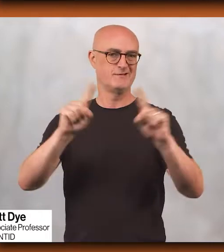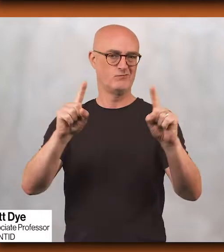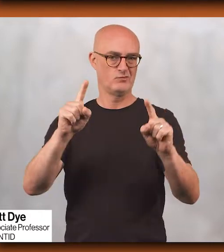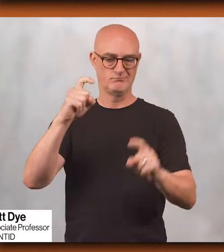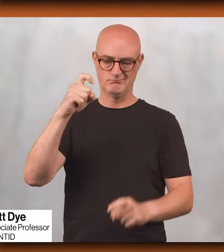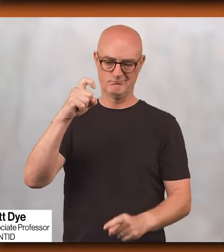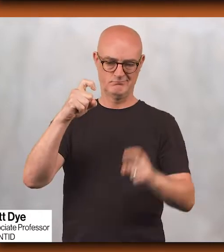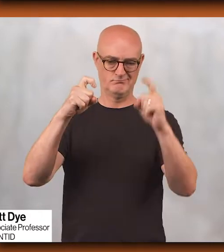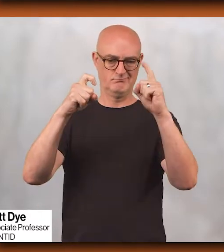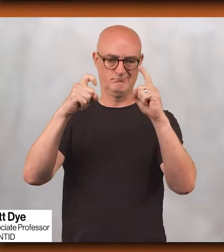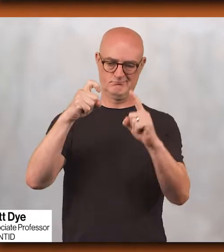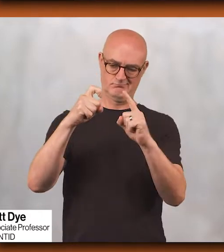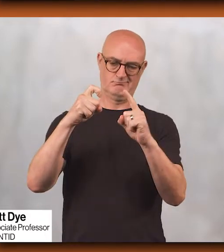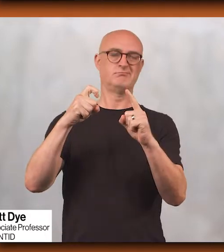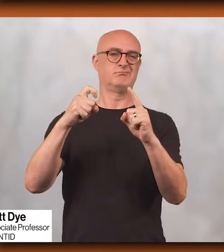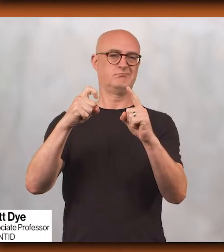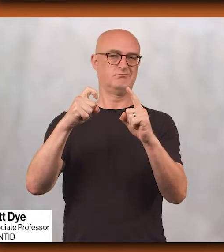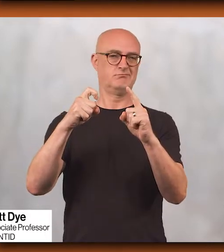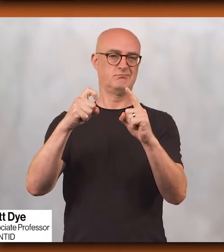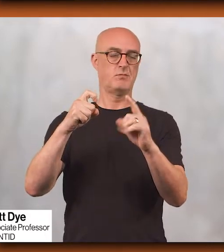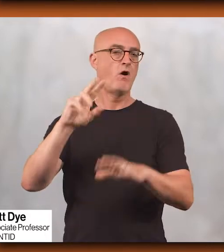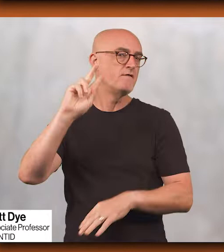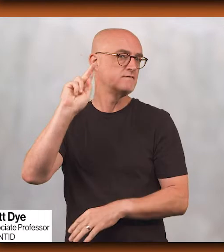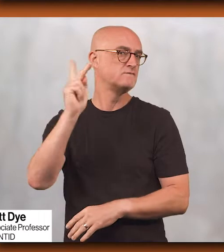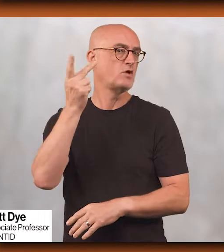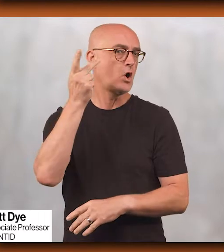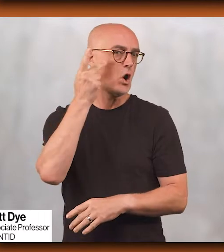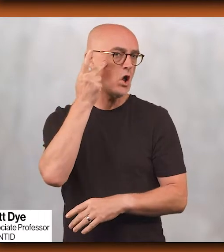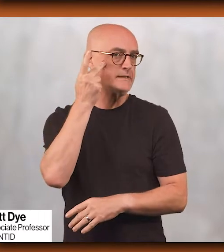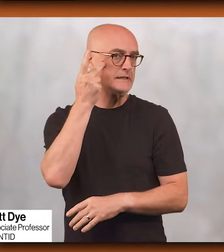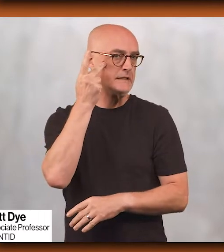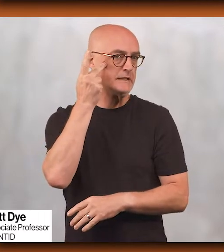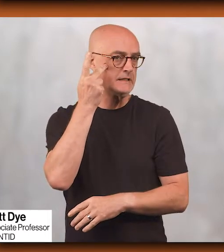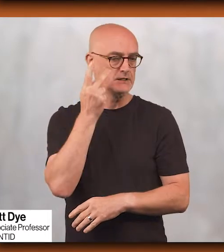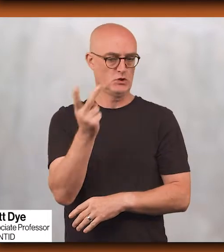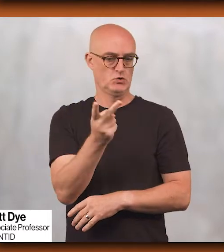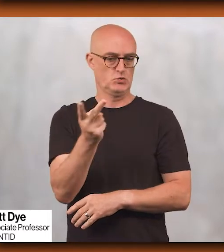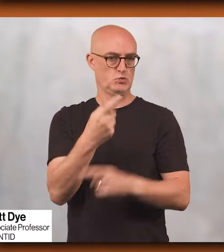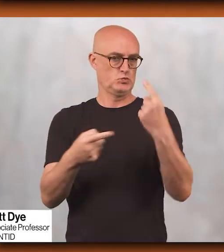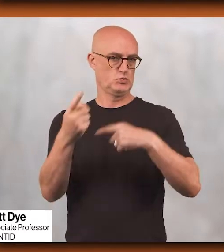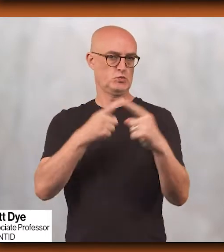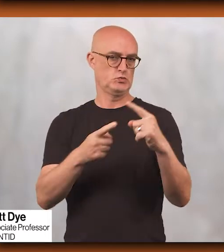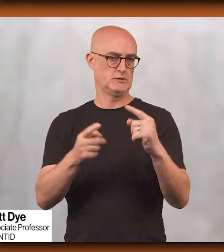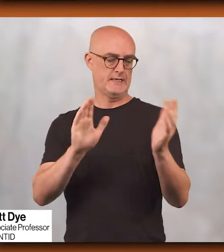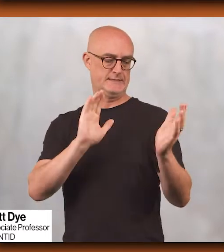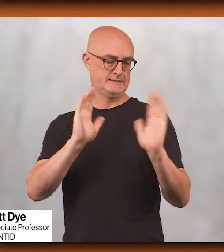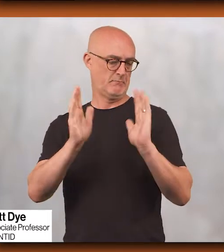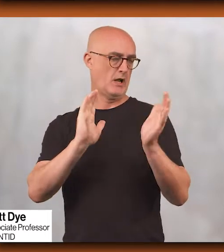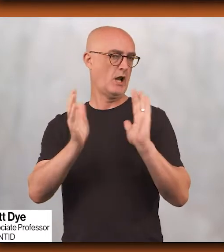so phonologically, these two signs are very similar, but, of course, if you're a 7-year-old,